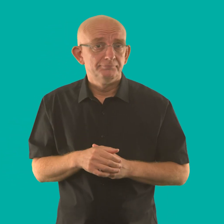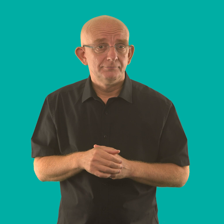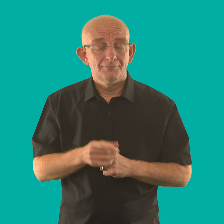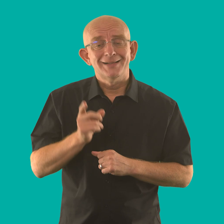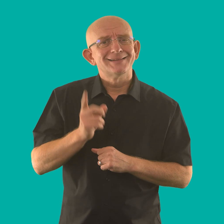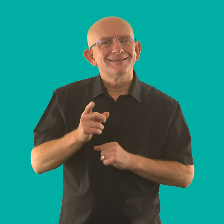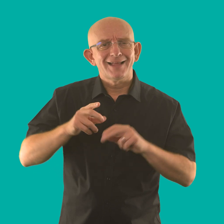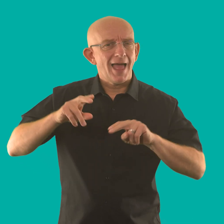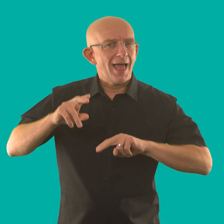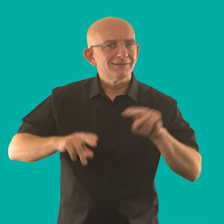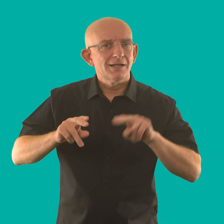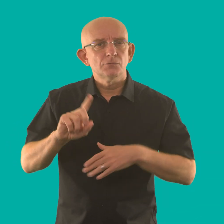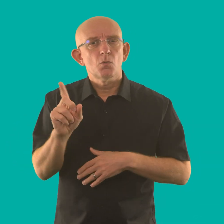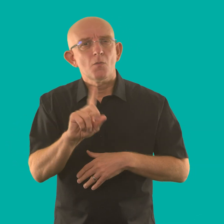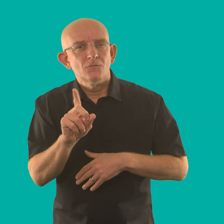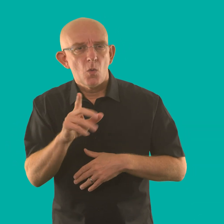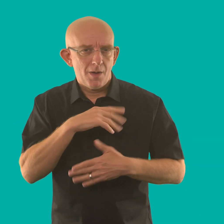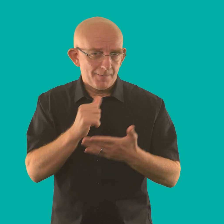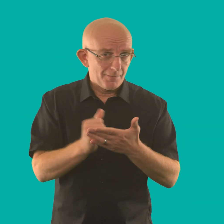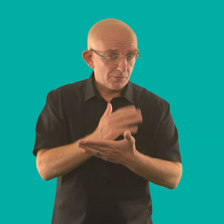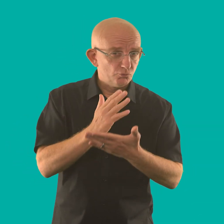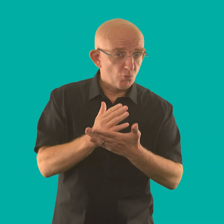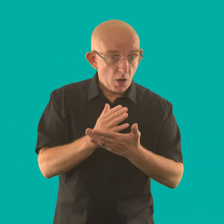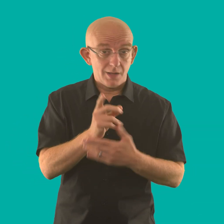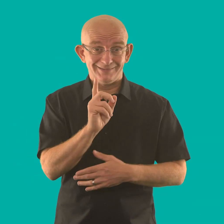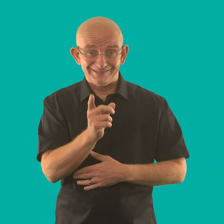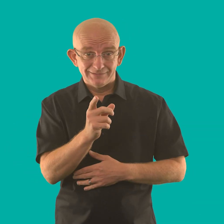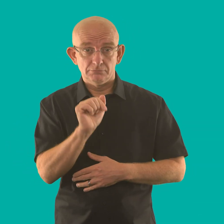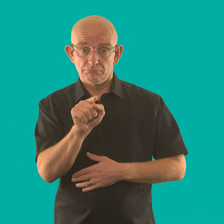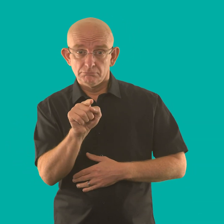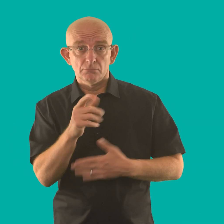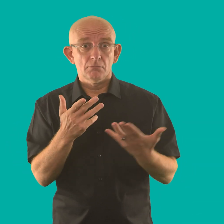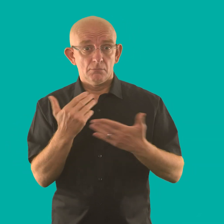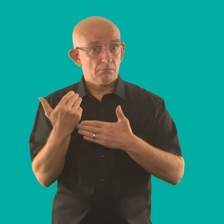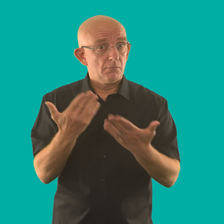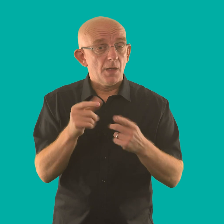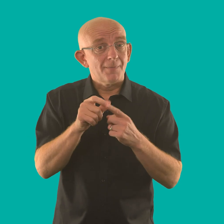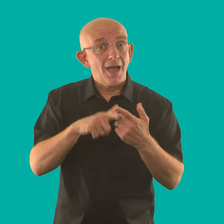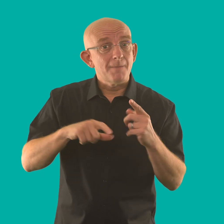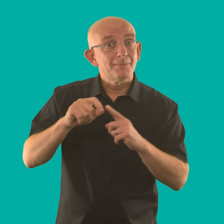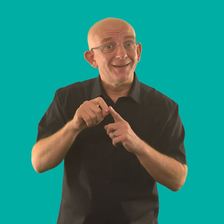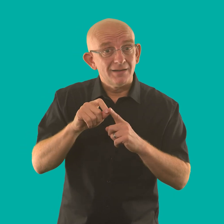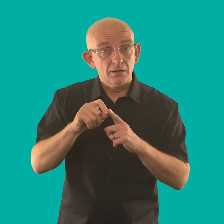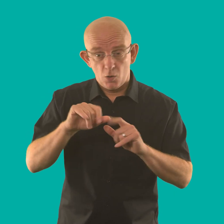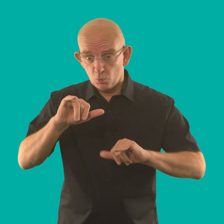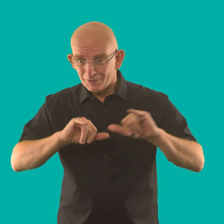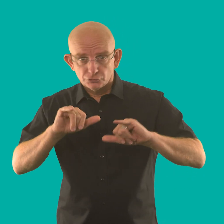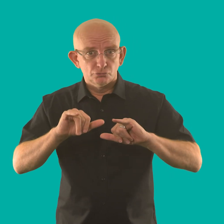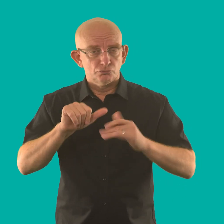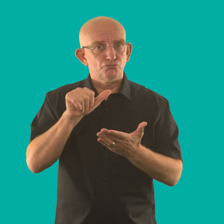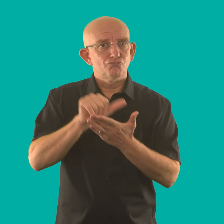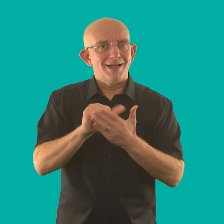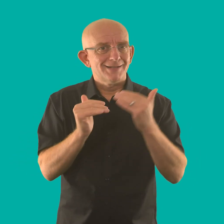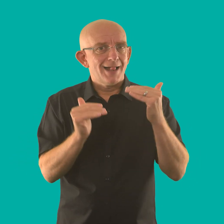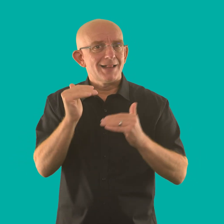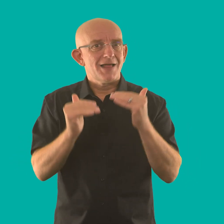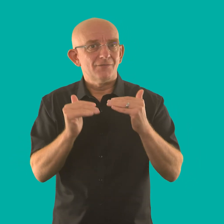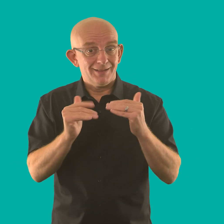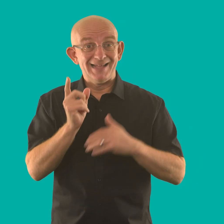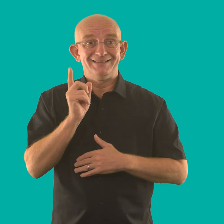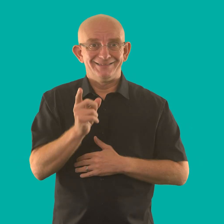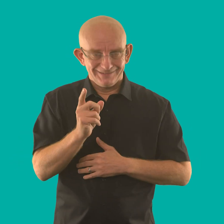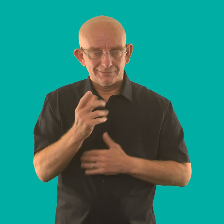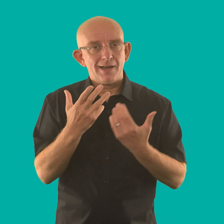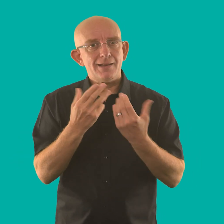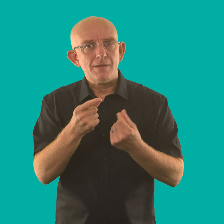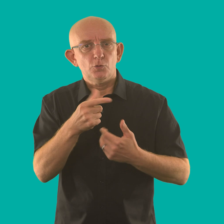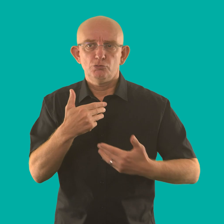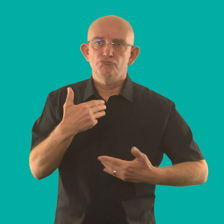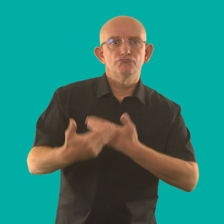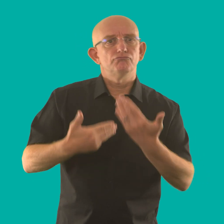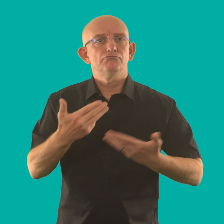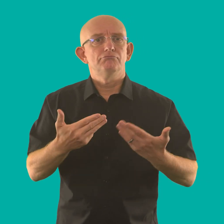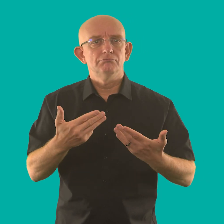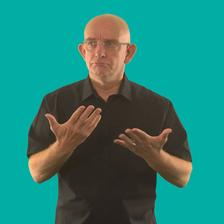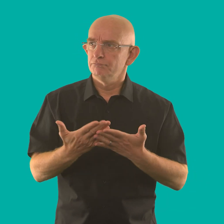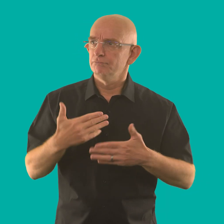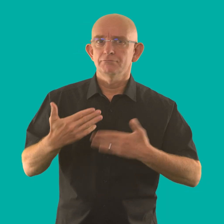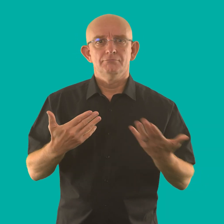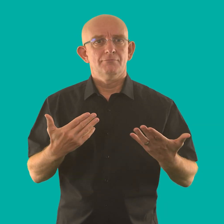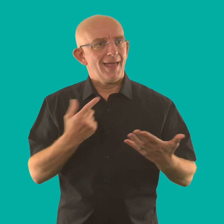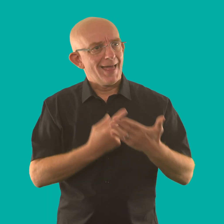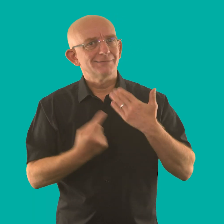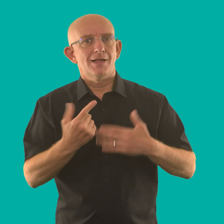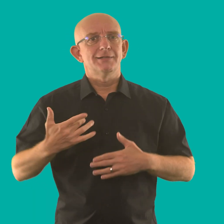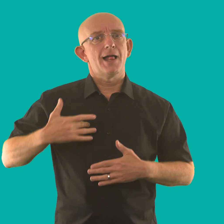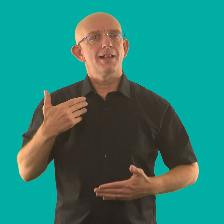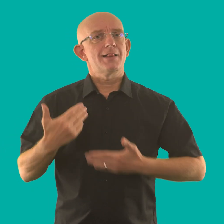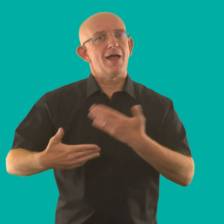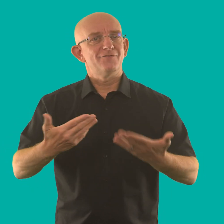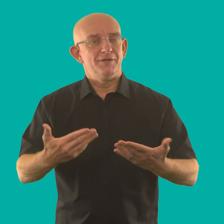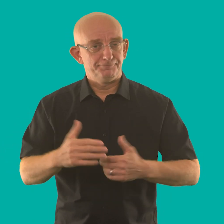The assessment is to make sure you get the right level of PIP to help you lead a full and independent life.